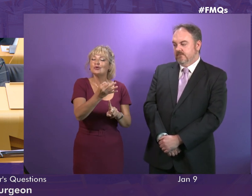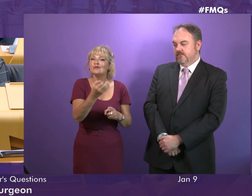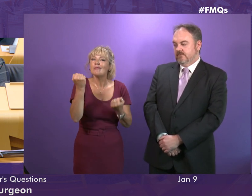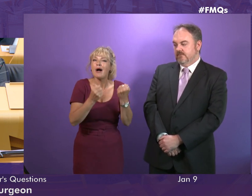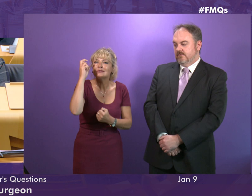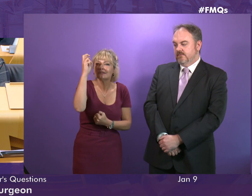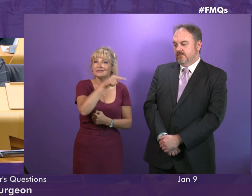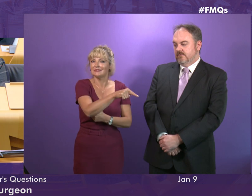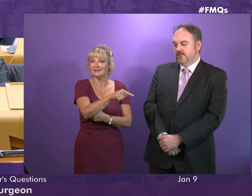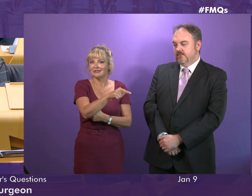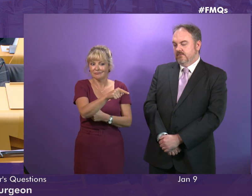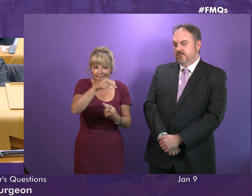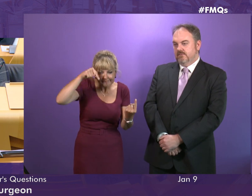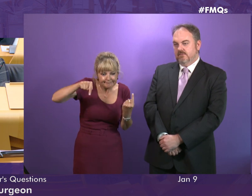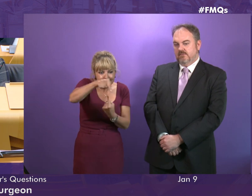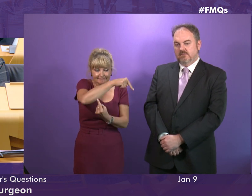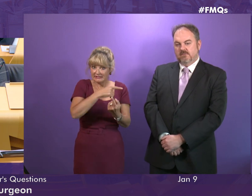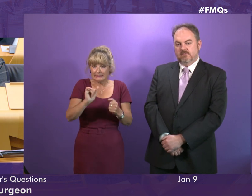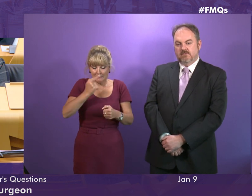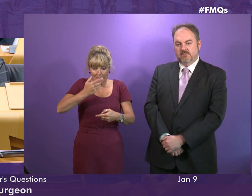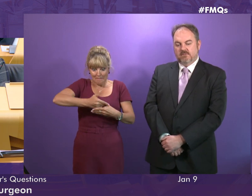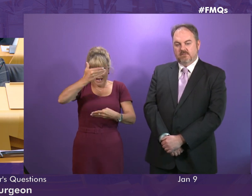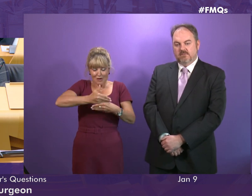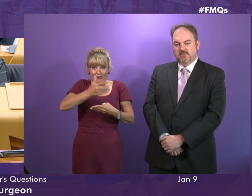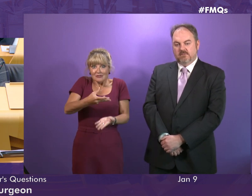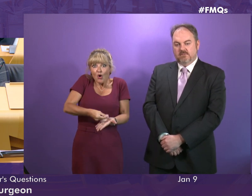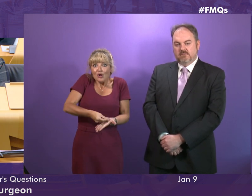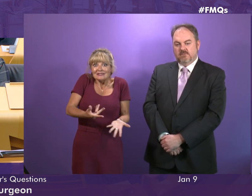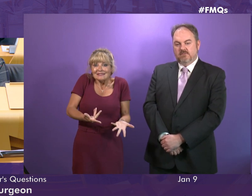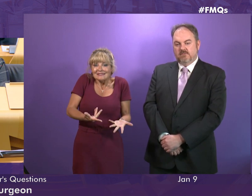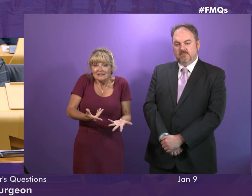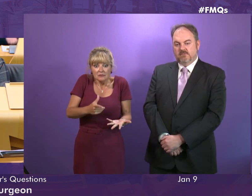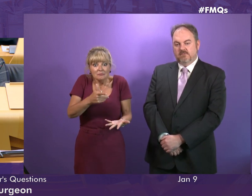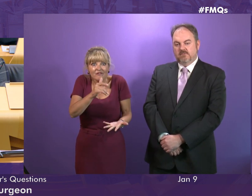Patrick Harvie is right that sometimes the barrier is cost, but often the barrier is